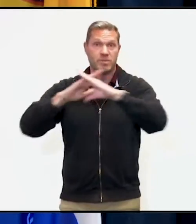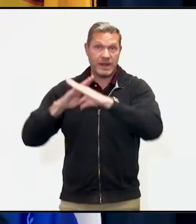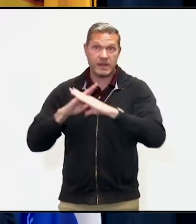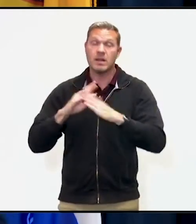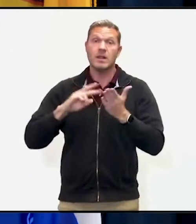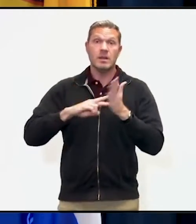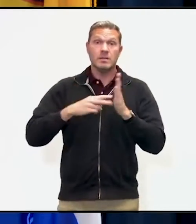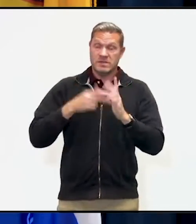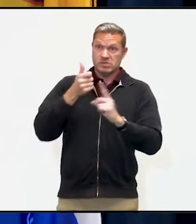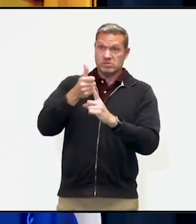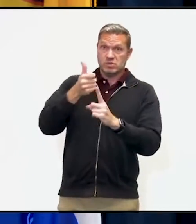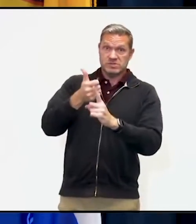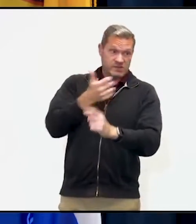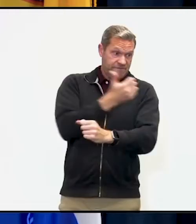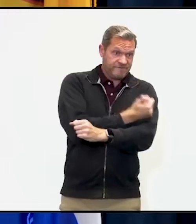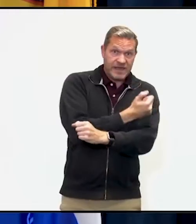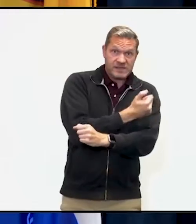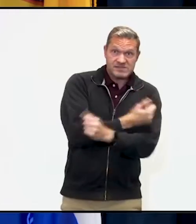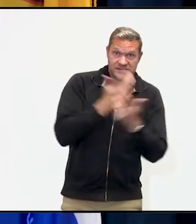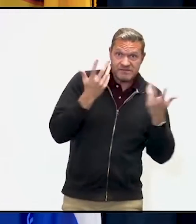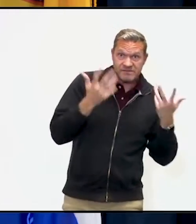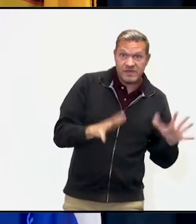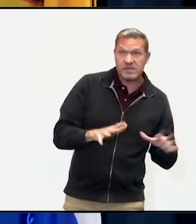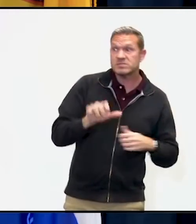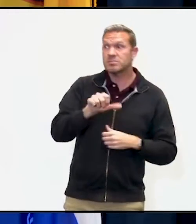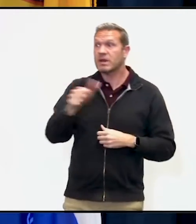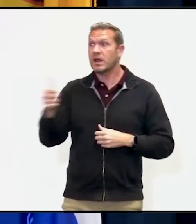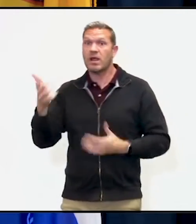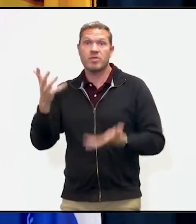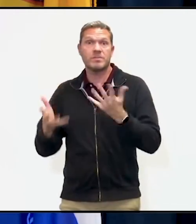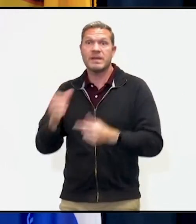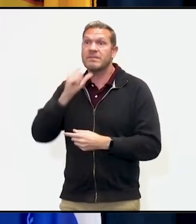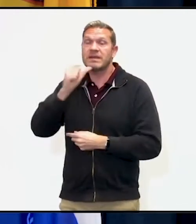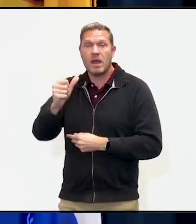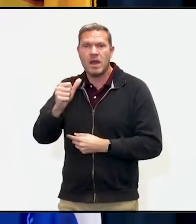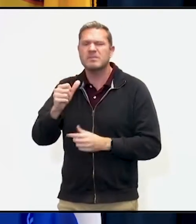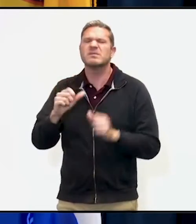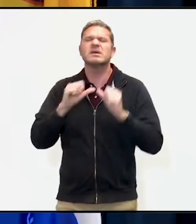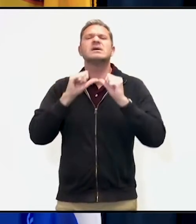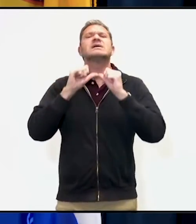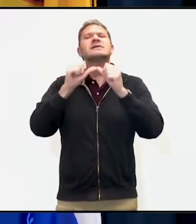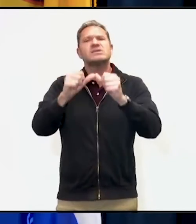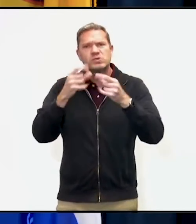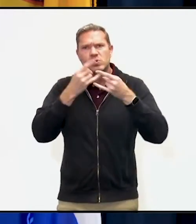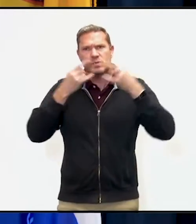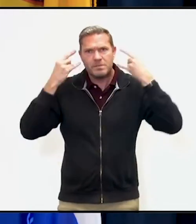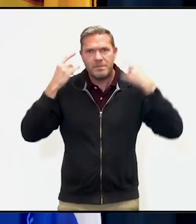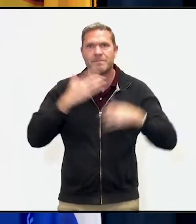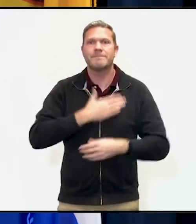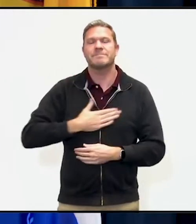protect other people that may not have the vaccine yet and so please wear your mask. Let's continue to be safe.